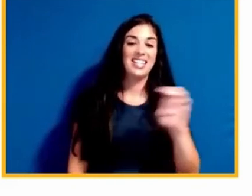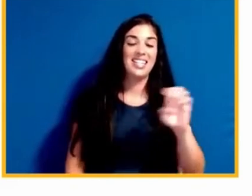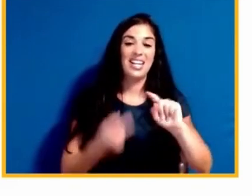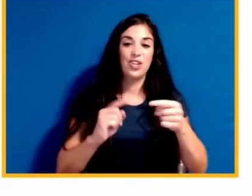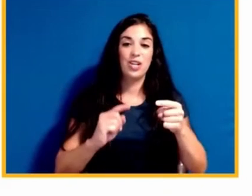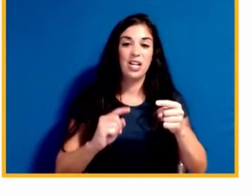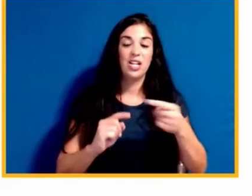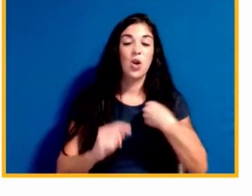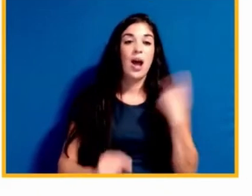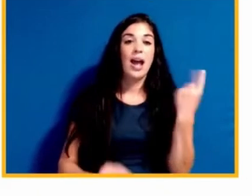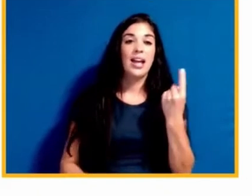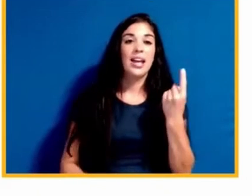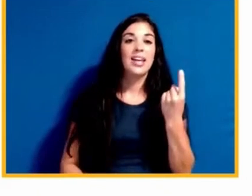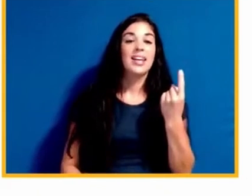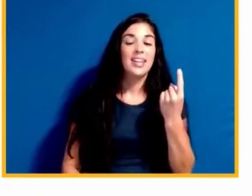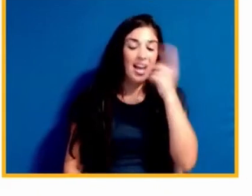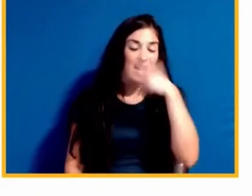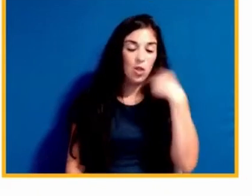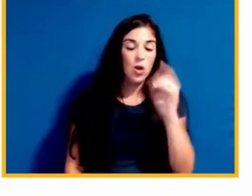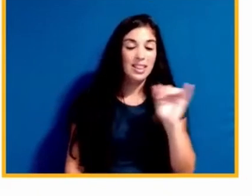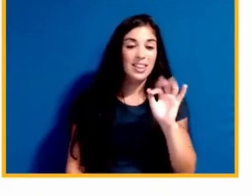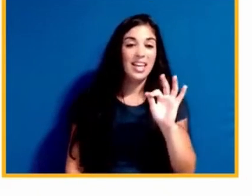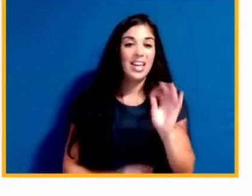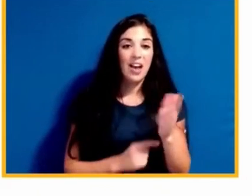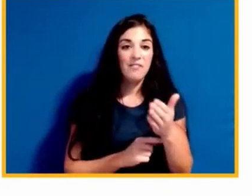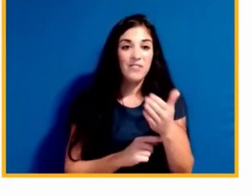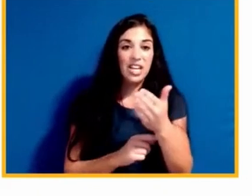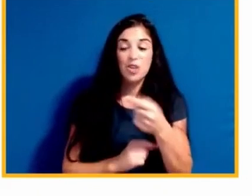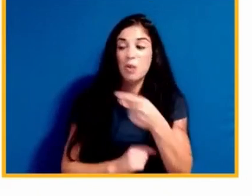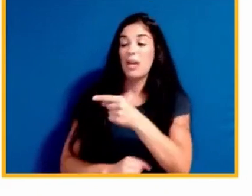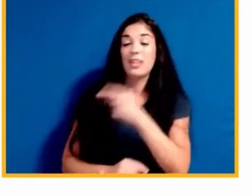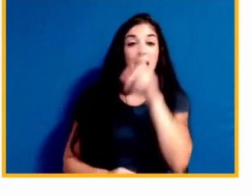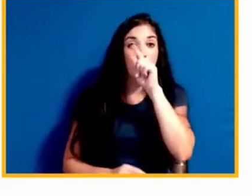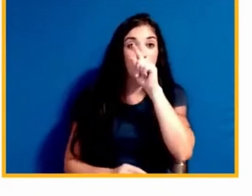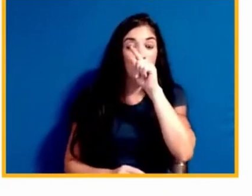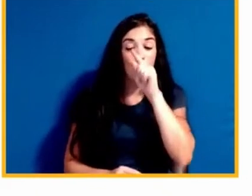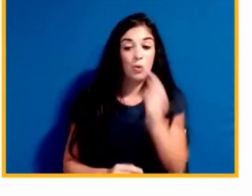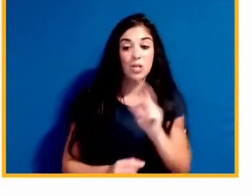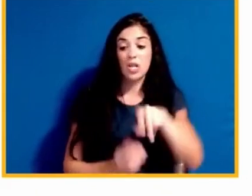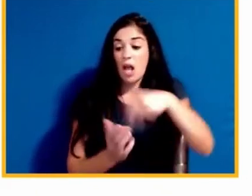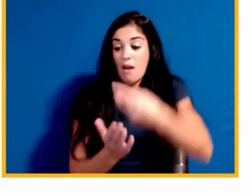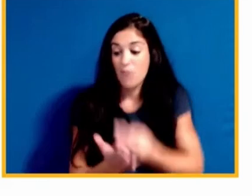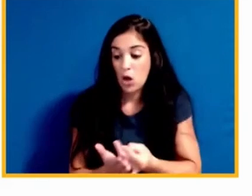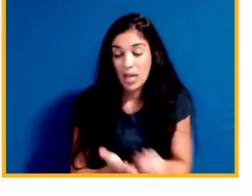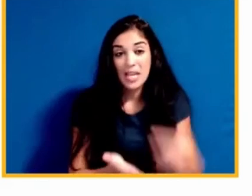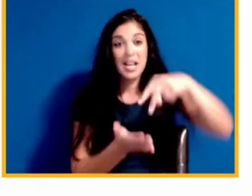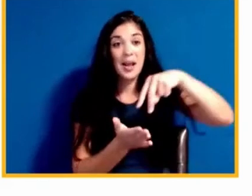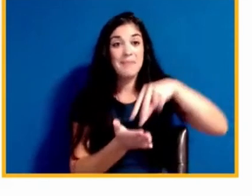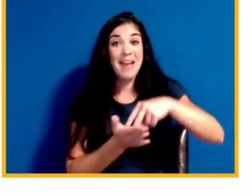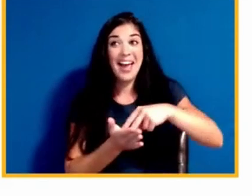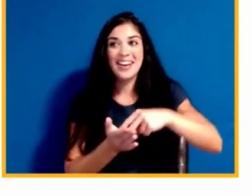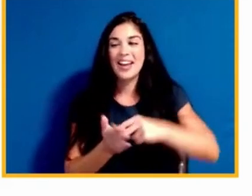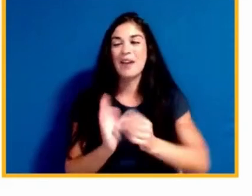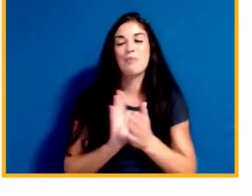This birb was just like gracefully falling and getting back up, so kudos on that. Otherwise I